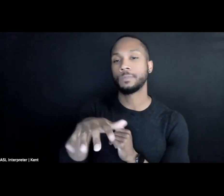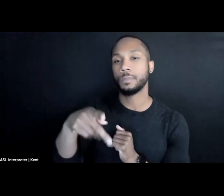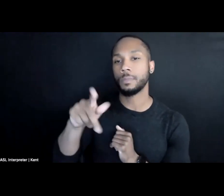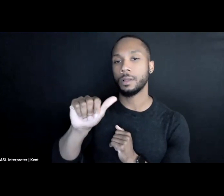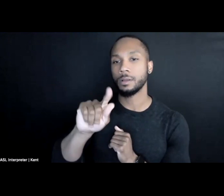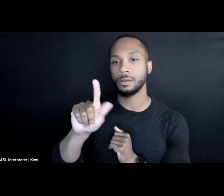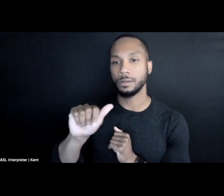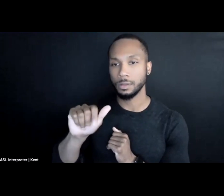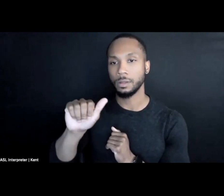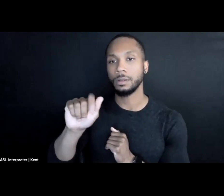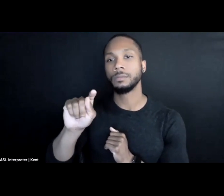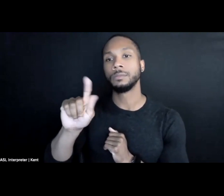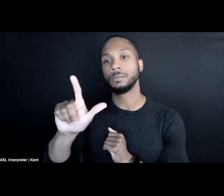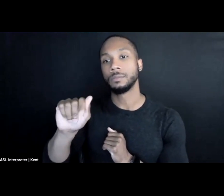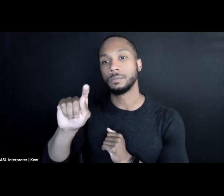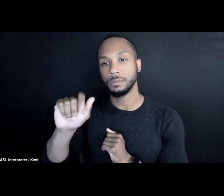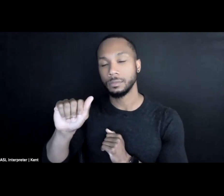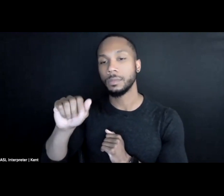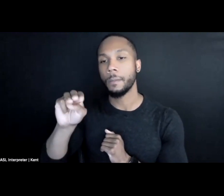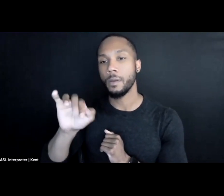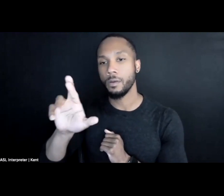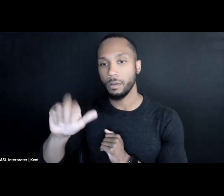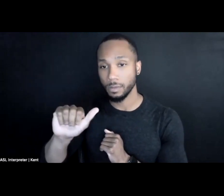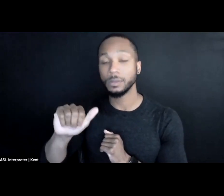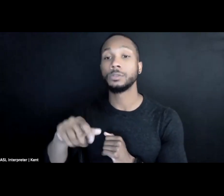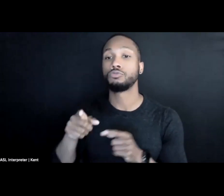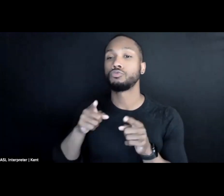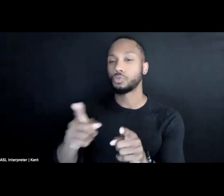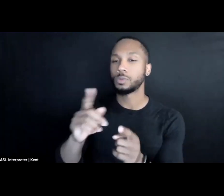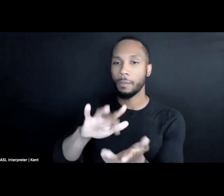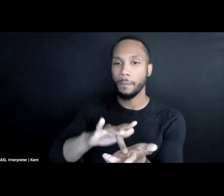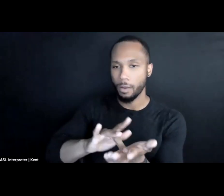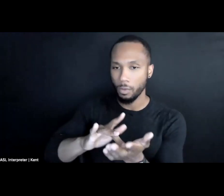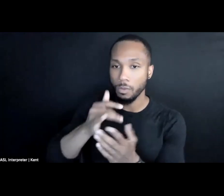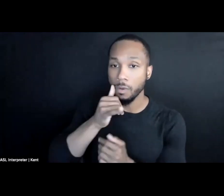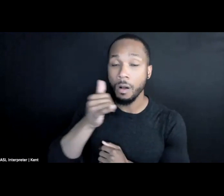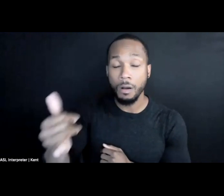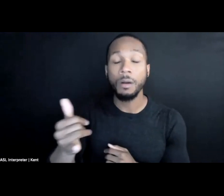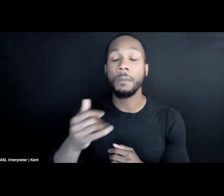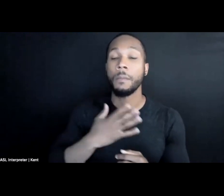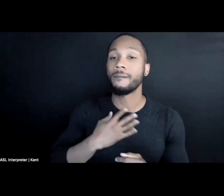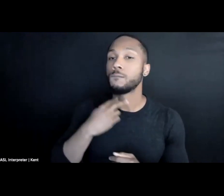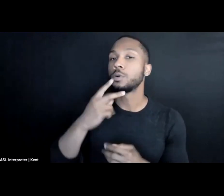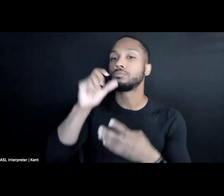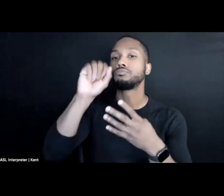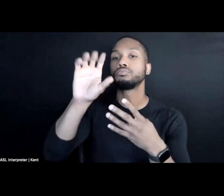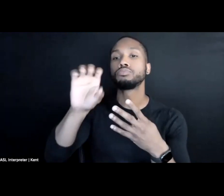In the middle Of a medical call, My voice lists Covid symptoms,